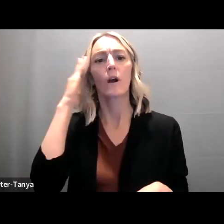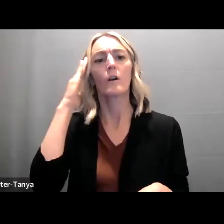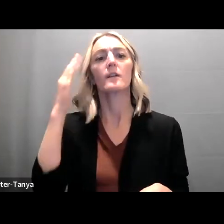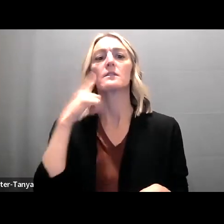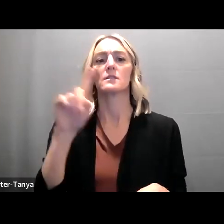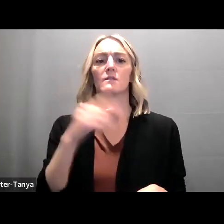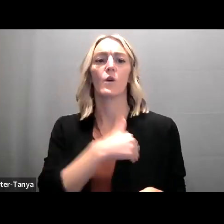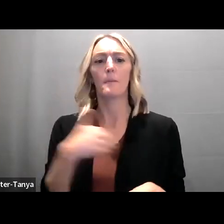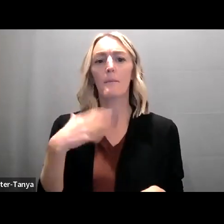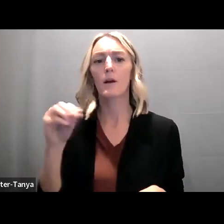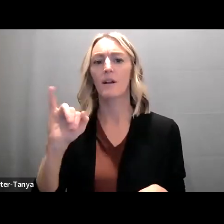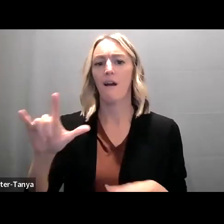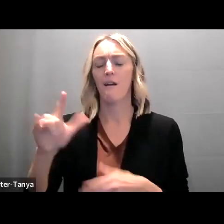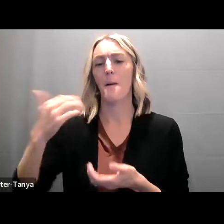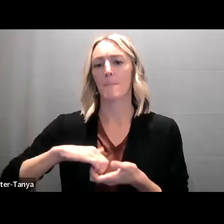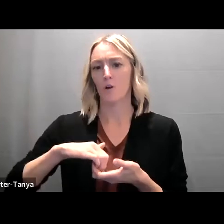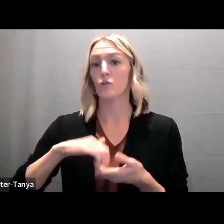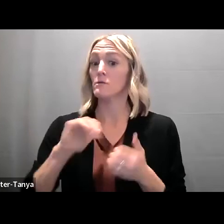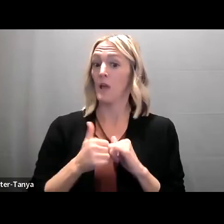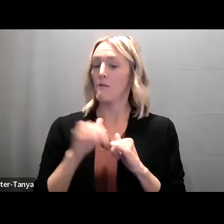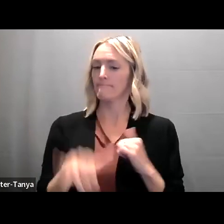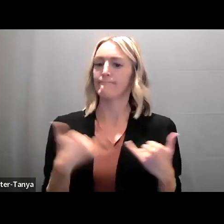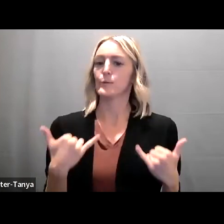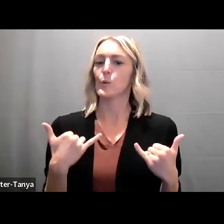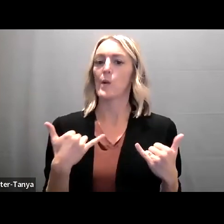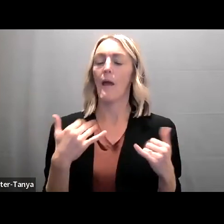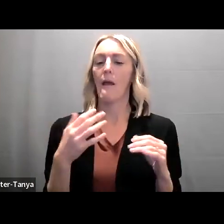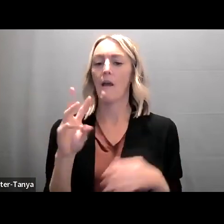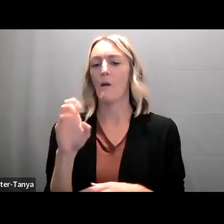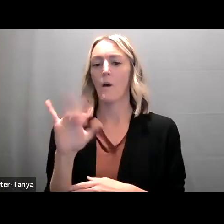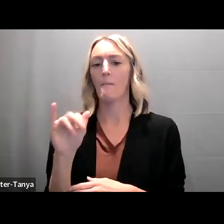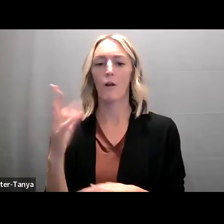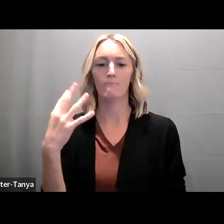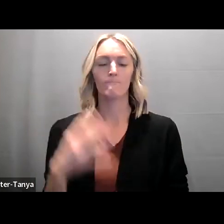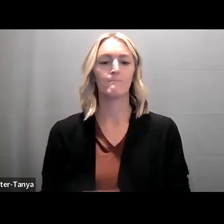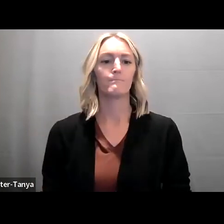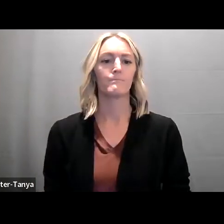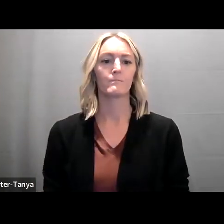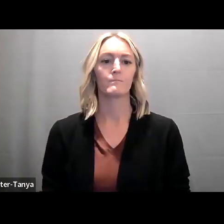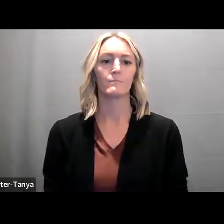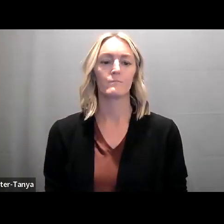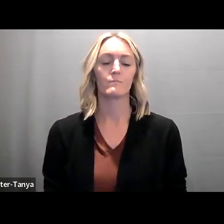This one way we're doing this is today. We'll have couple different things we will be doing with this work.